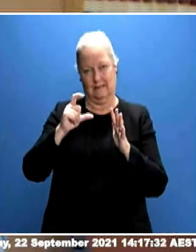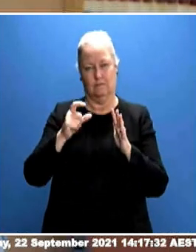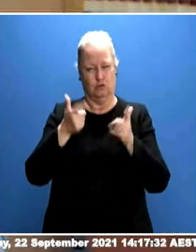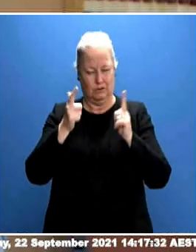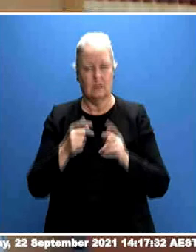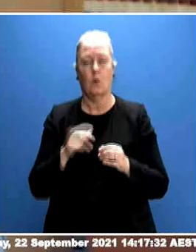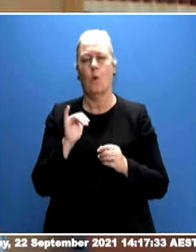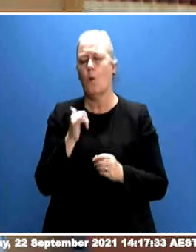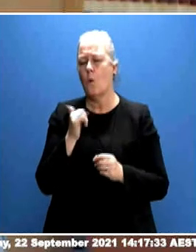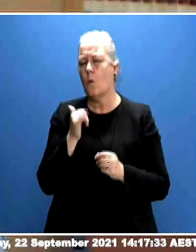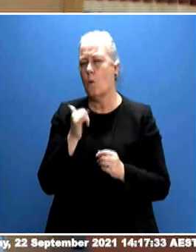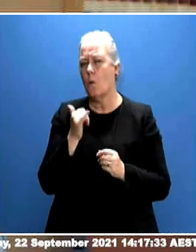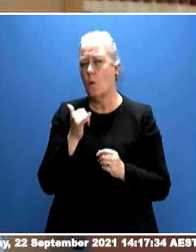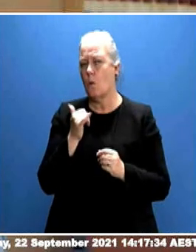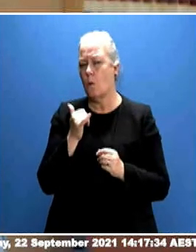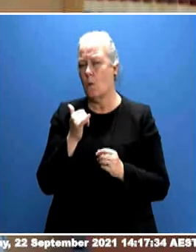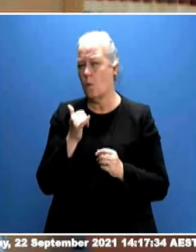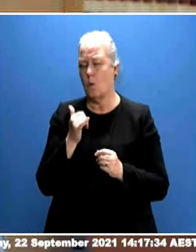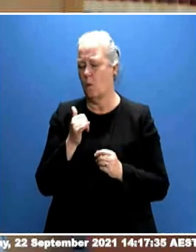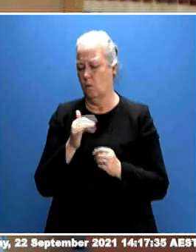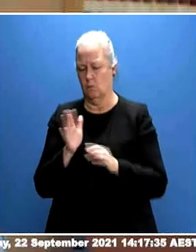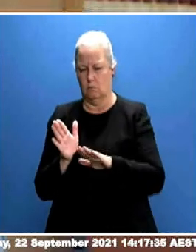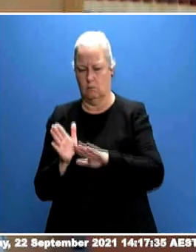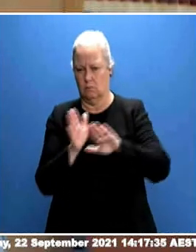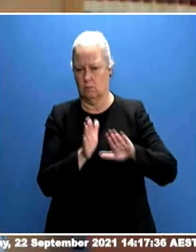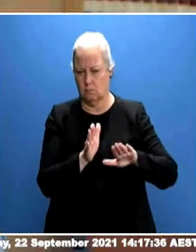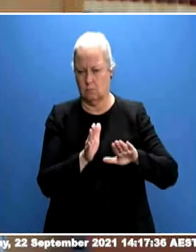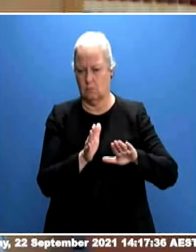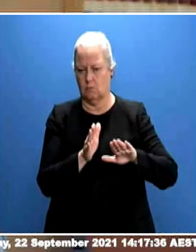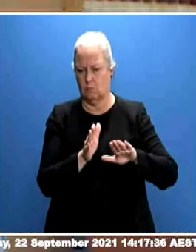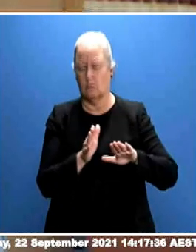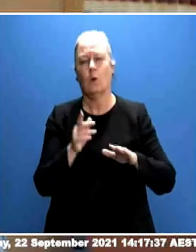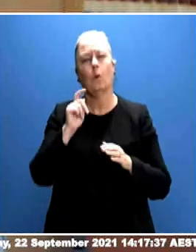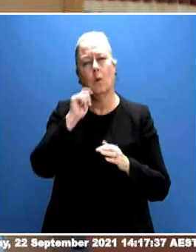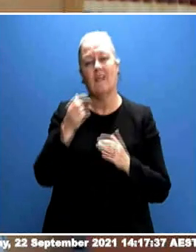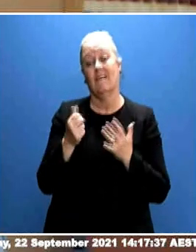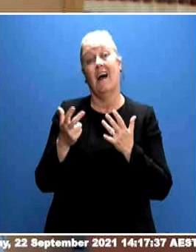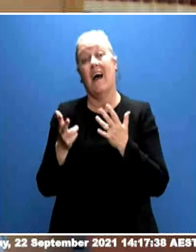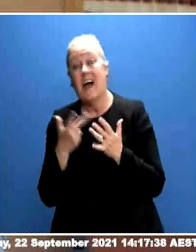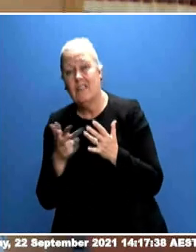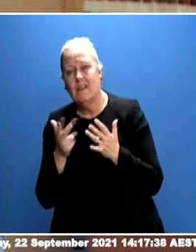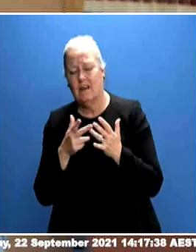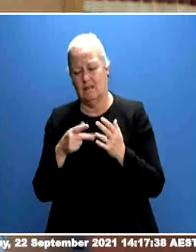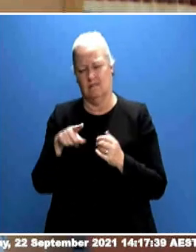a clean file being placed before the other executive director for a decision?